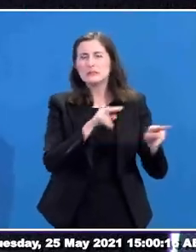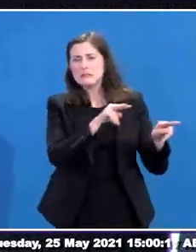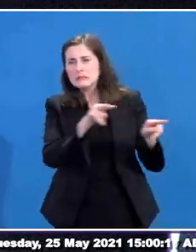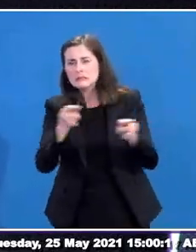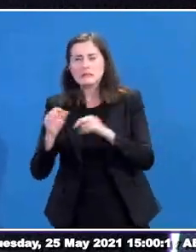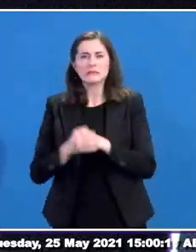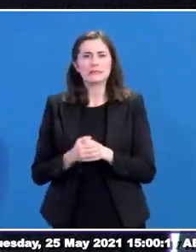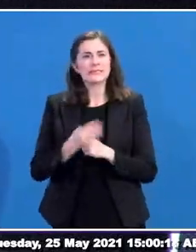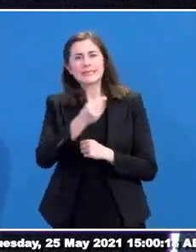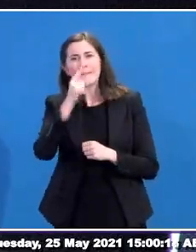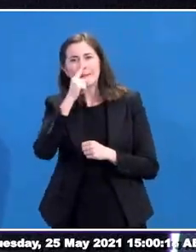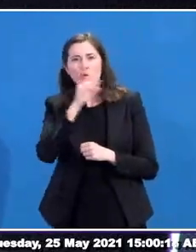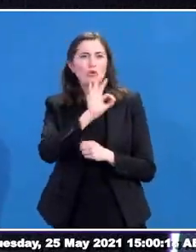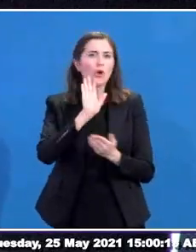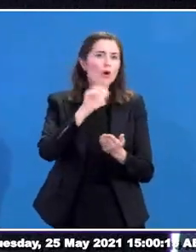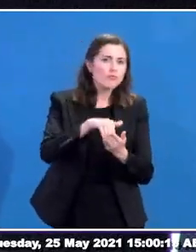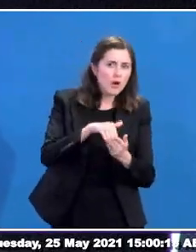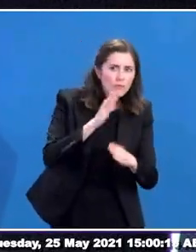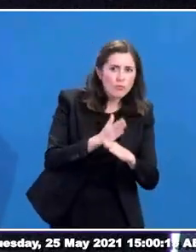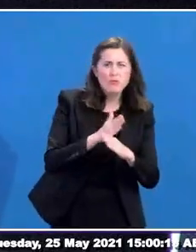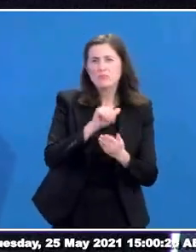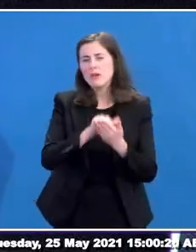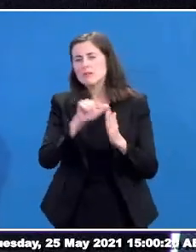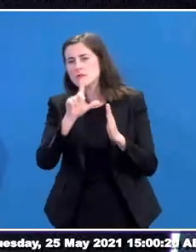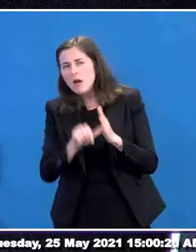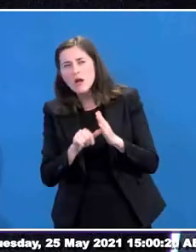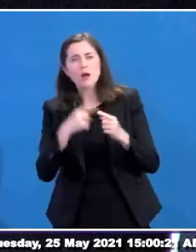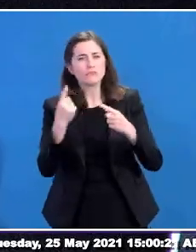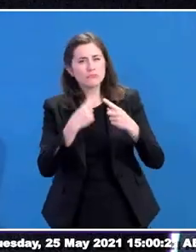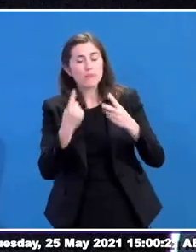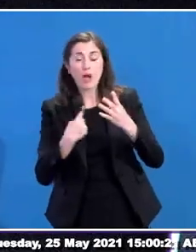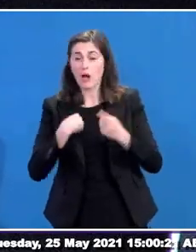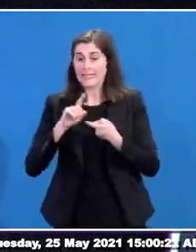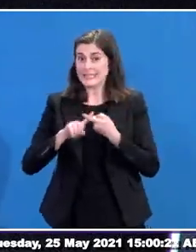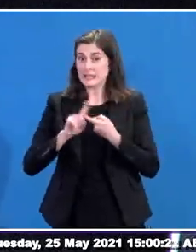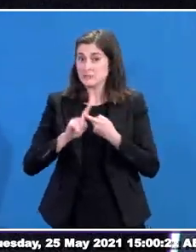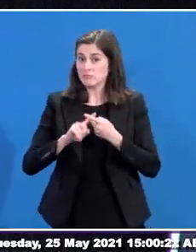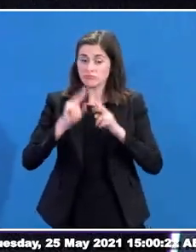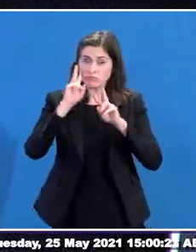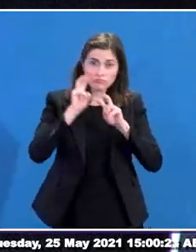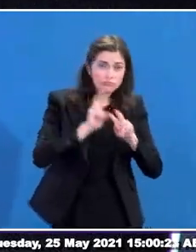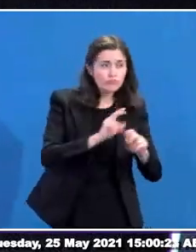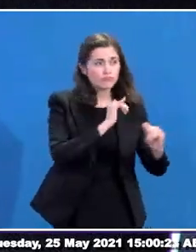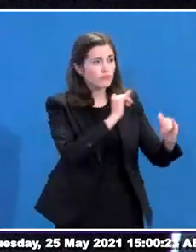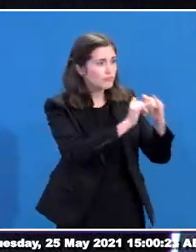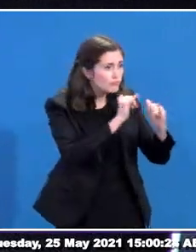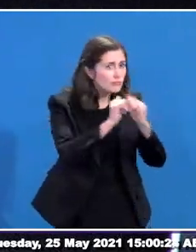work and not being at work, et cetera. So I continued on with interviewing along those lines, but everything to do with